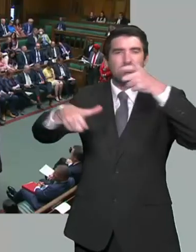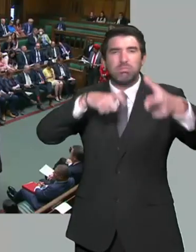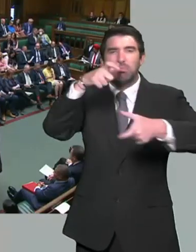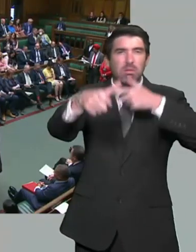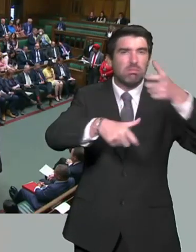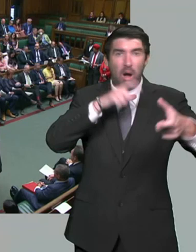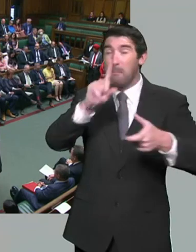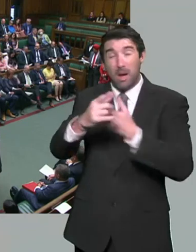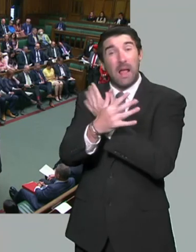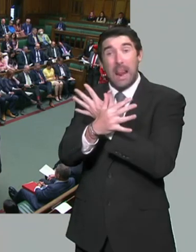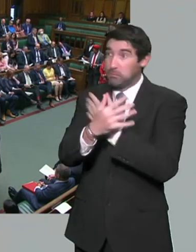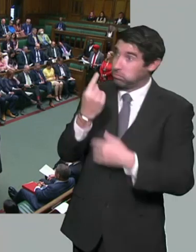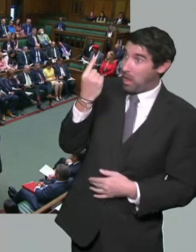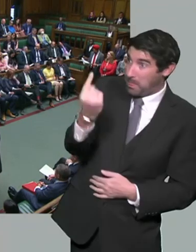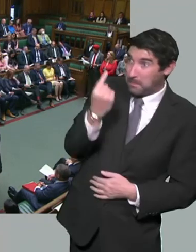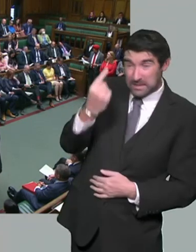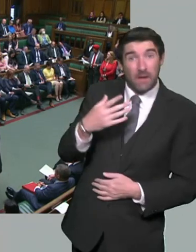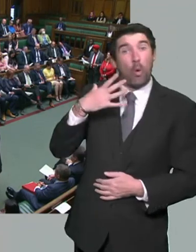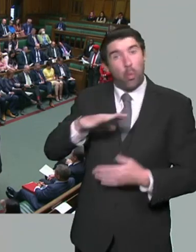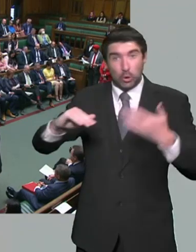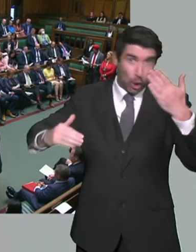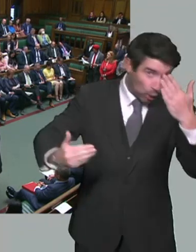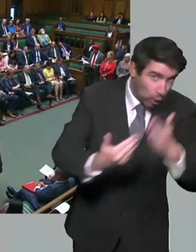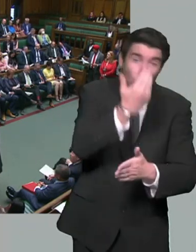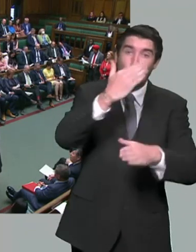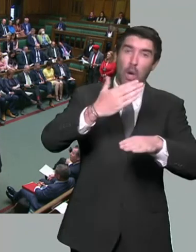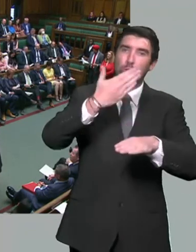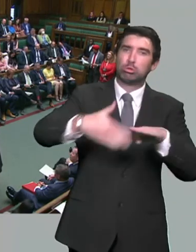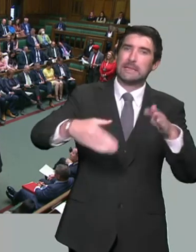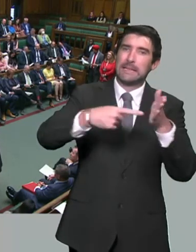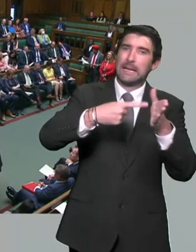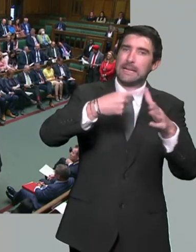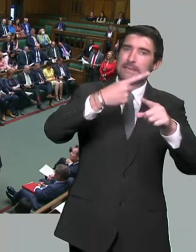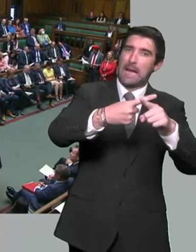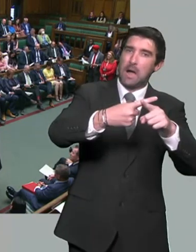they are, in fact, in favour of massive new green taxes, which is what they want, and